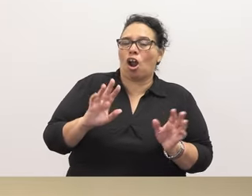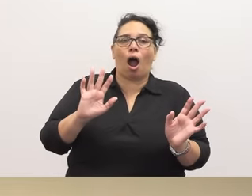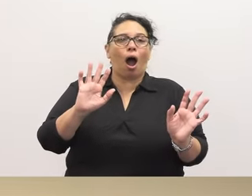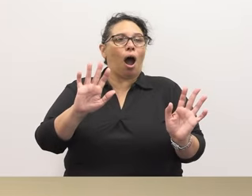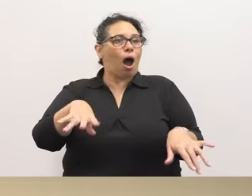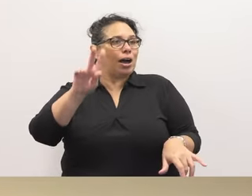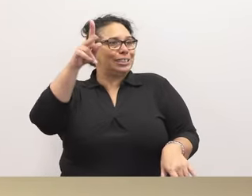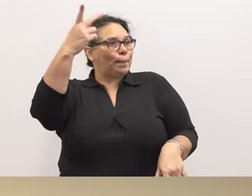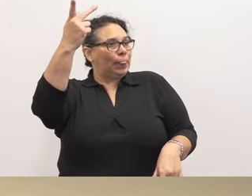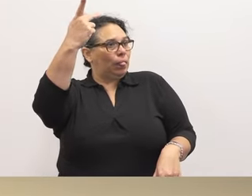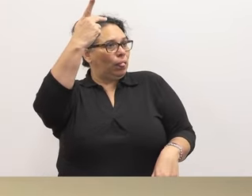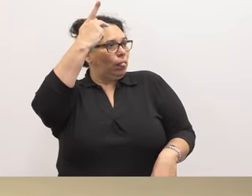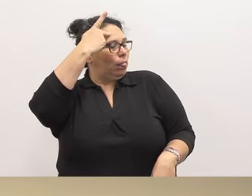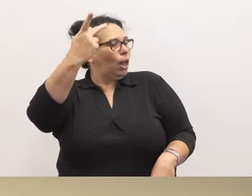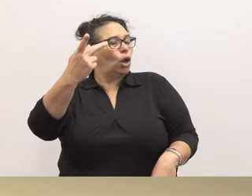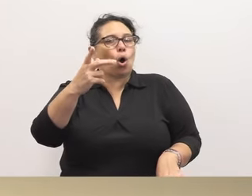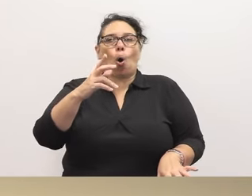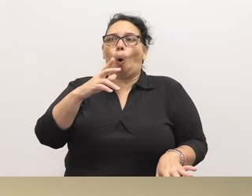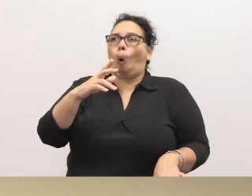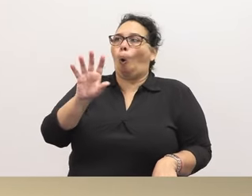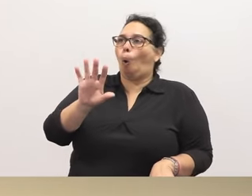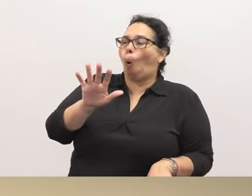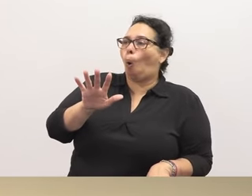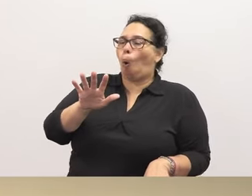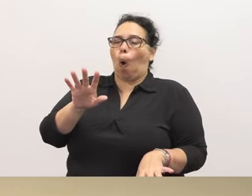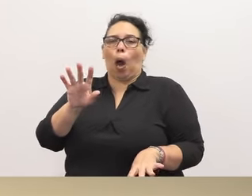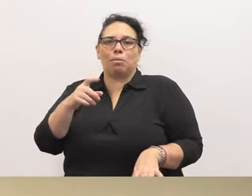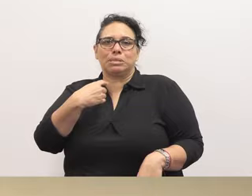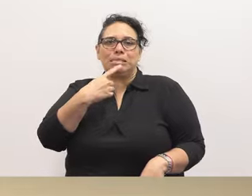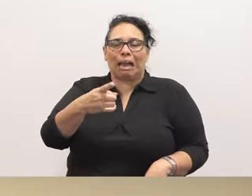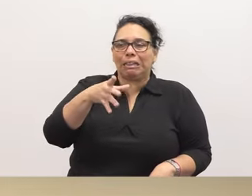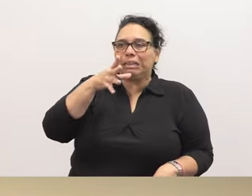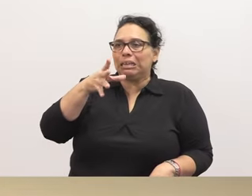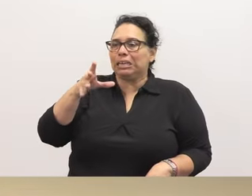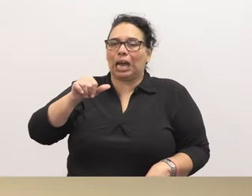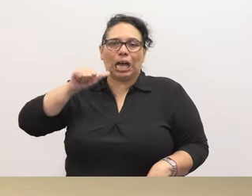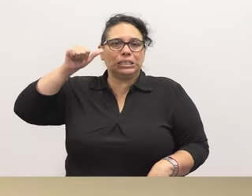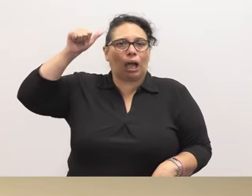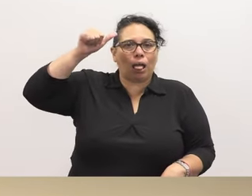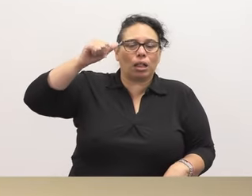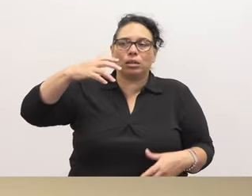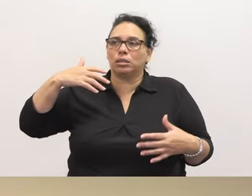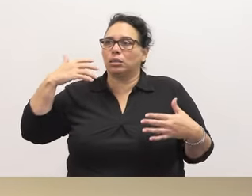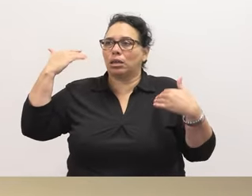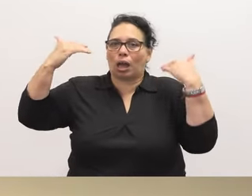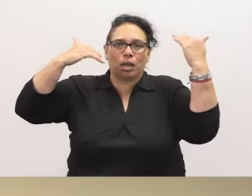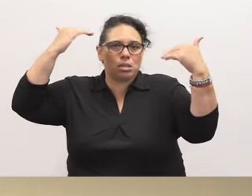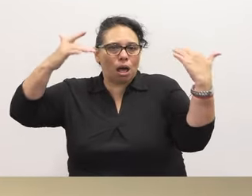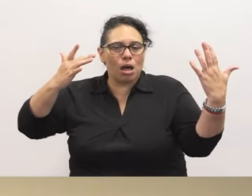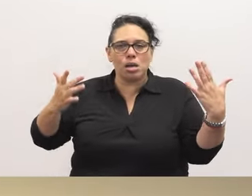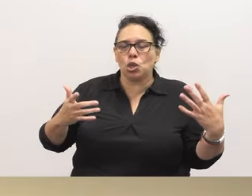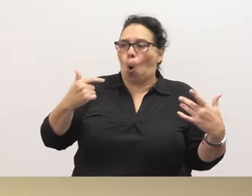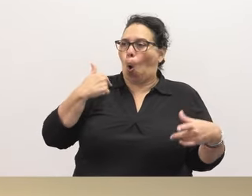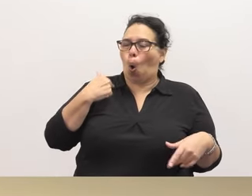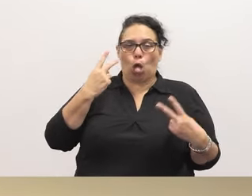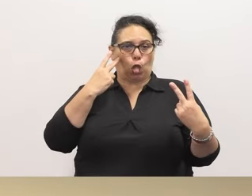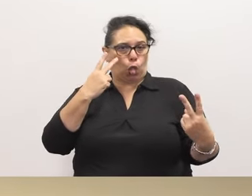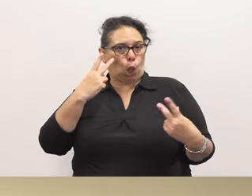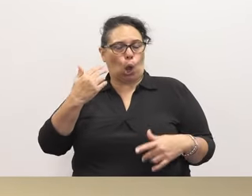that of adults at the expense of the educational needs of students. And so you'll be tempted today